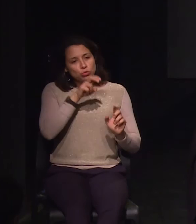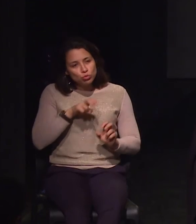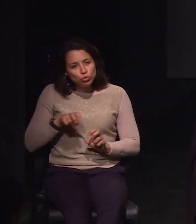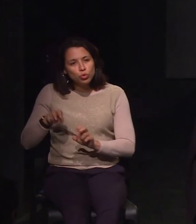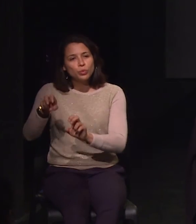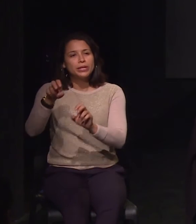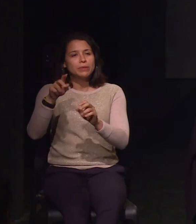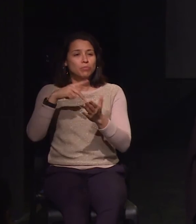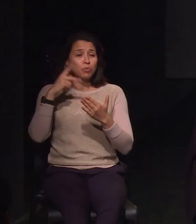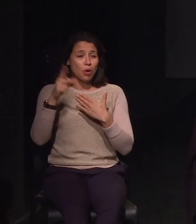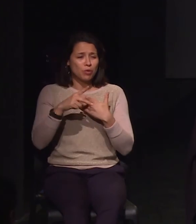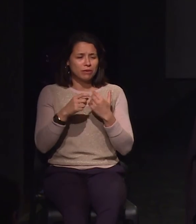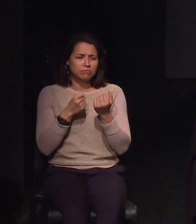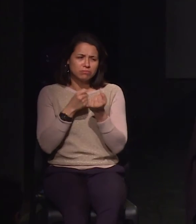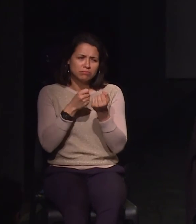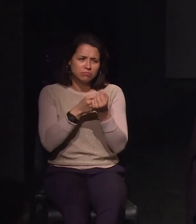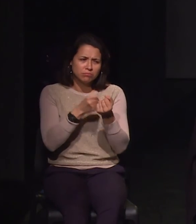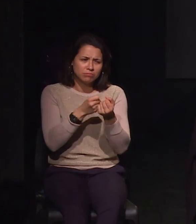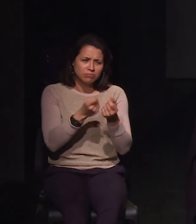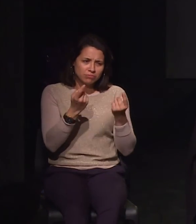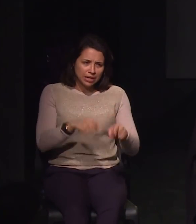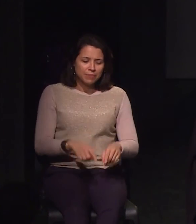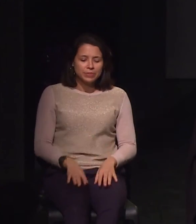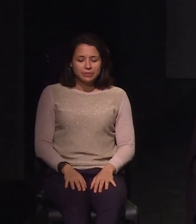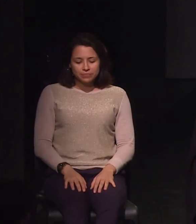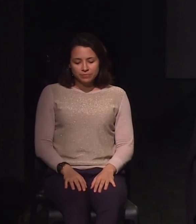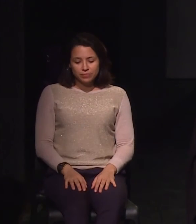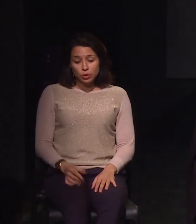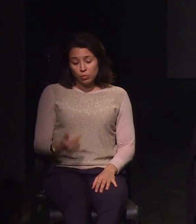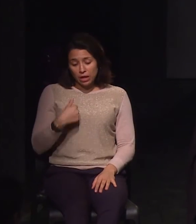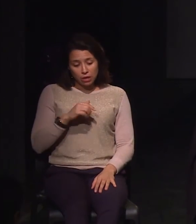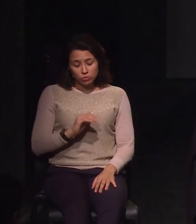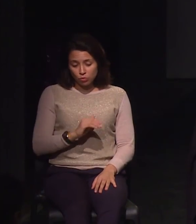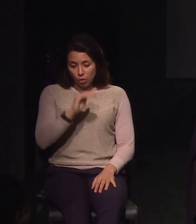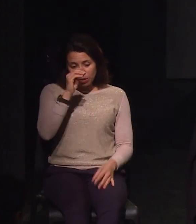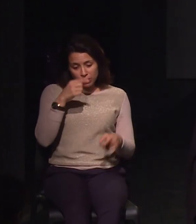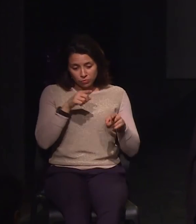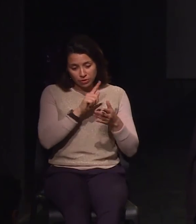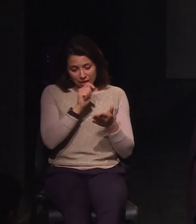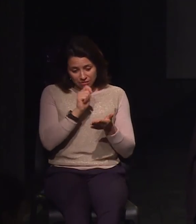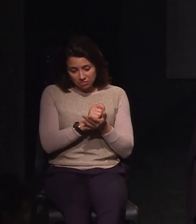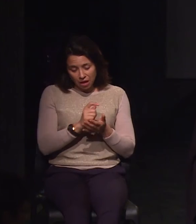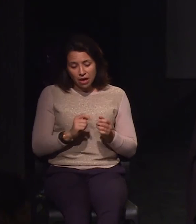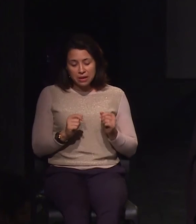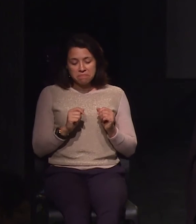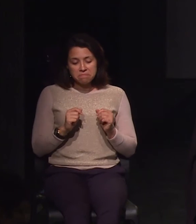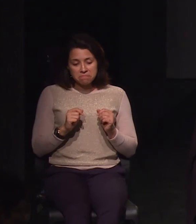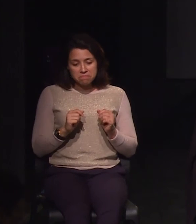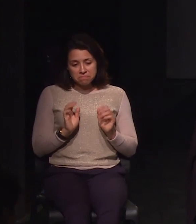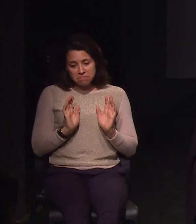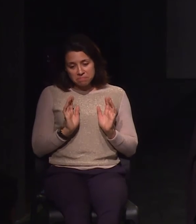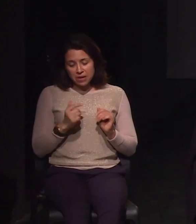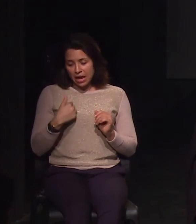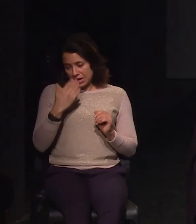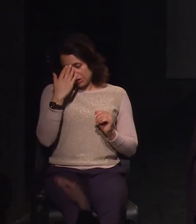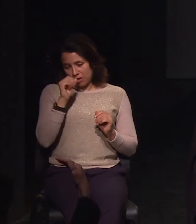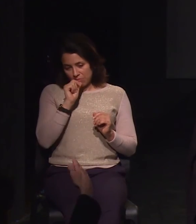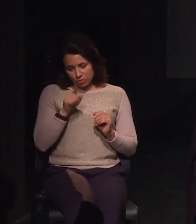That said, coming up at that time, I would be, and I know I wasn’t alone, in four,